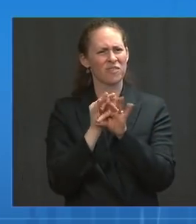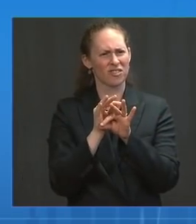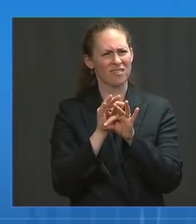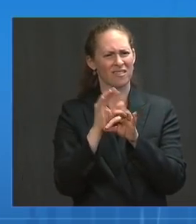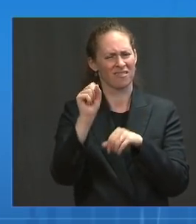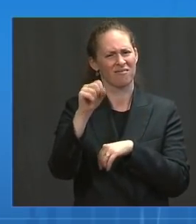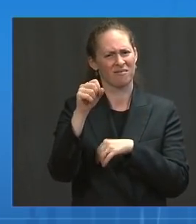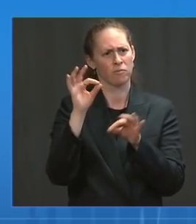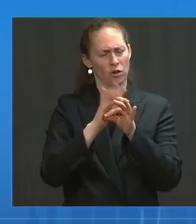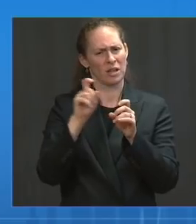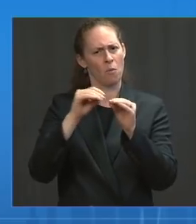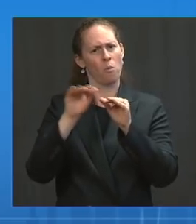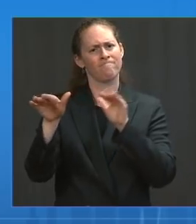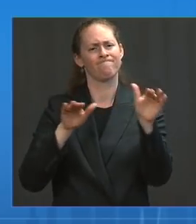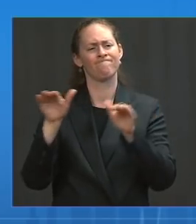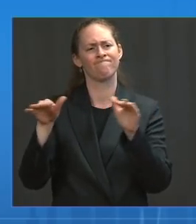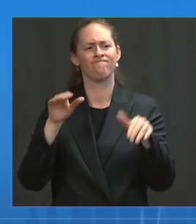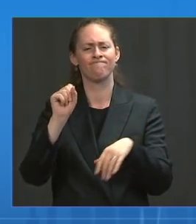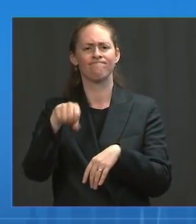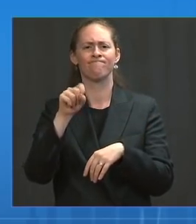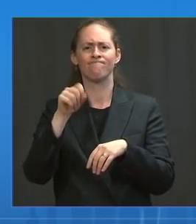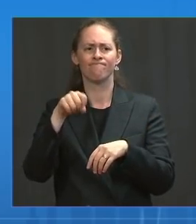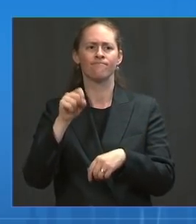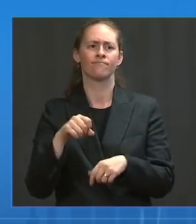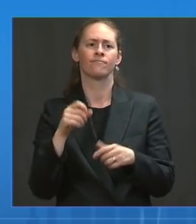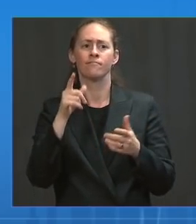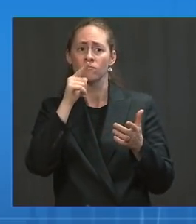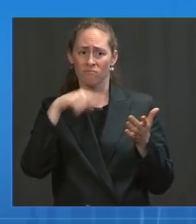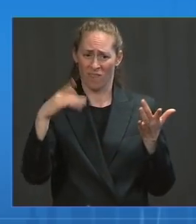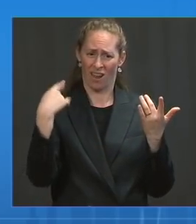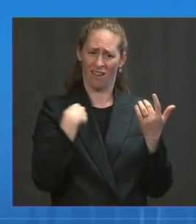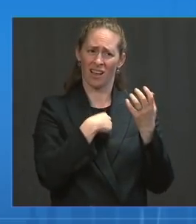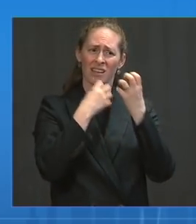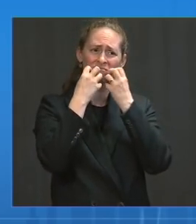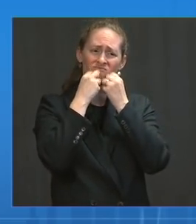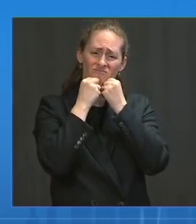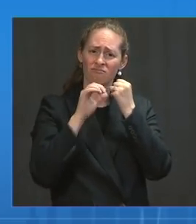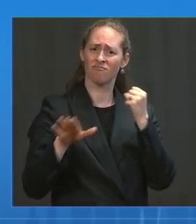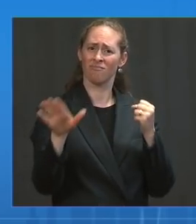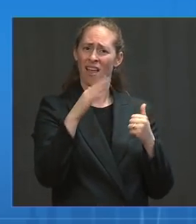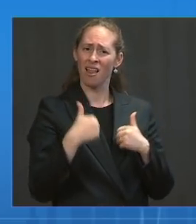and it's done by people who care about the health of their family, friends and neighbors.